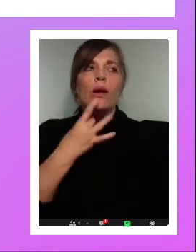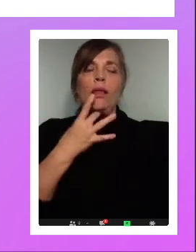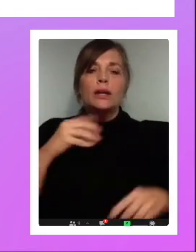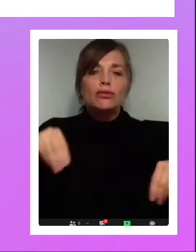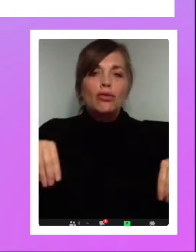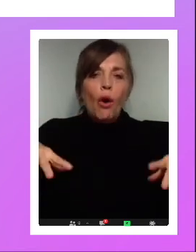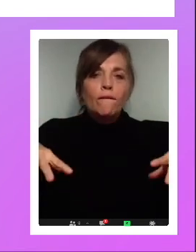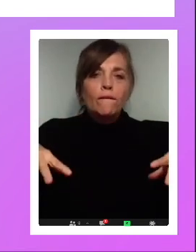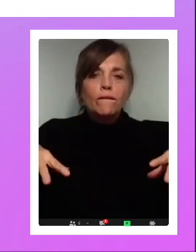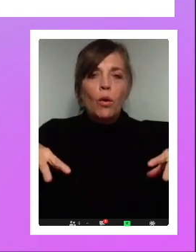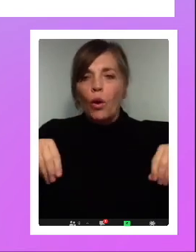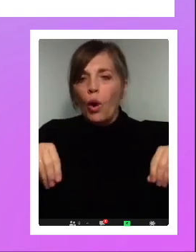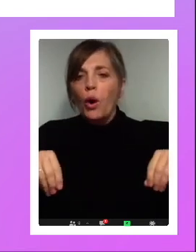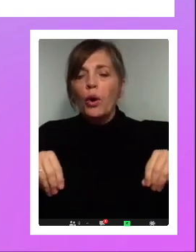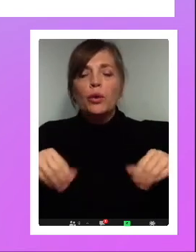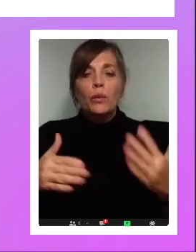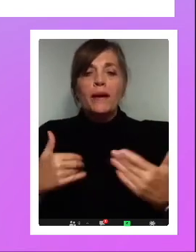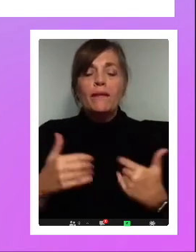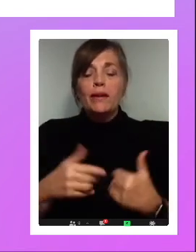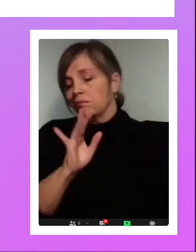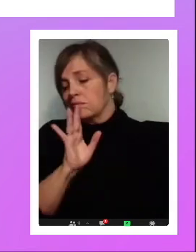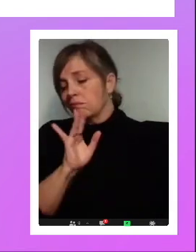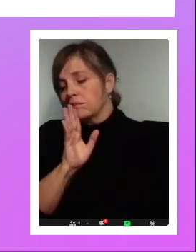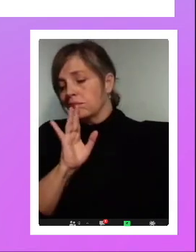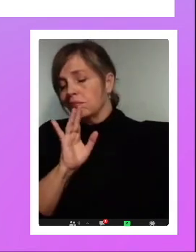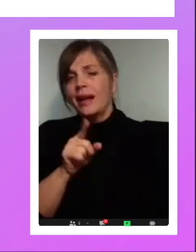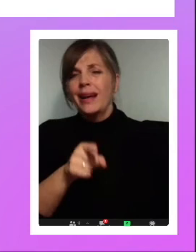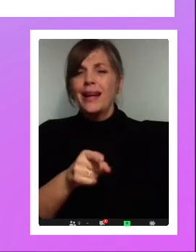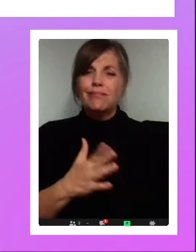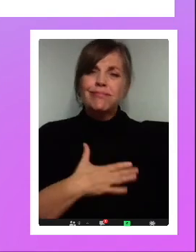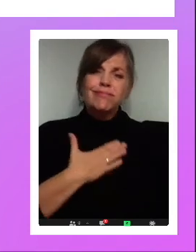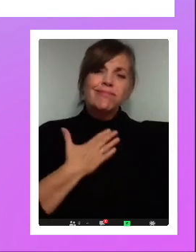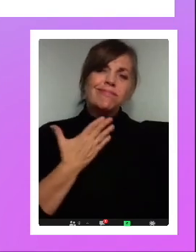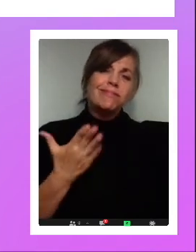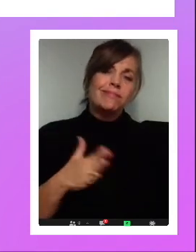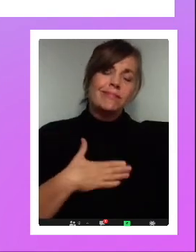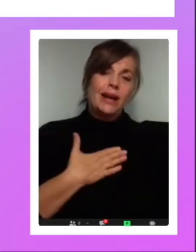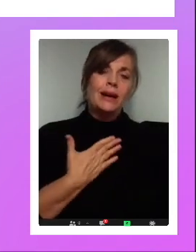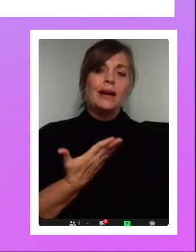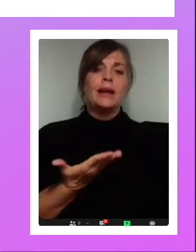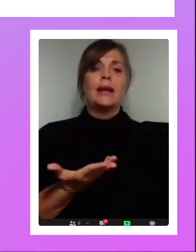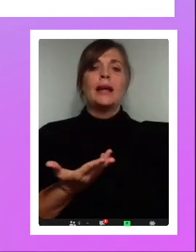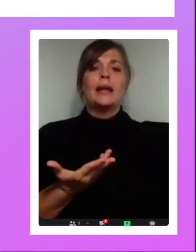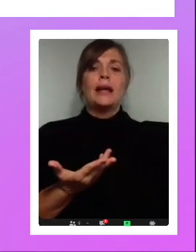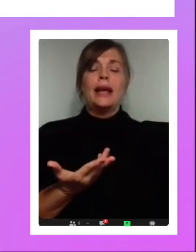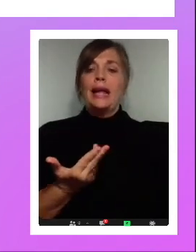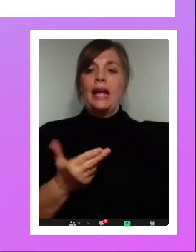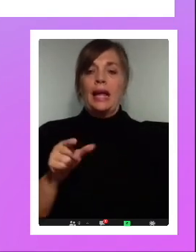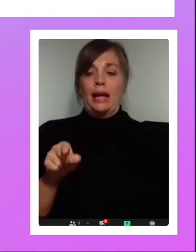And he was really happy about that because it enabled him to do things he didn't have to ask someone else to do it for him.